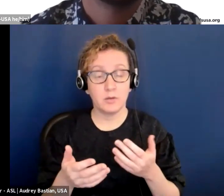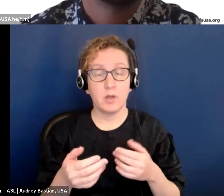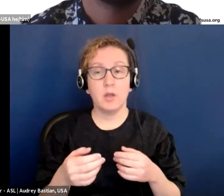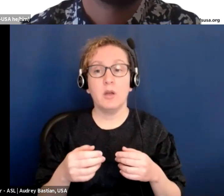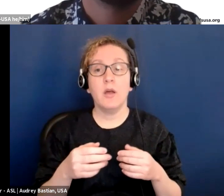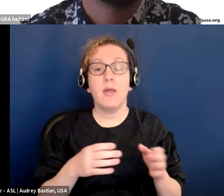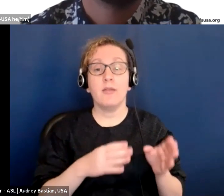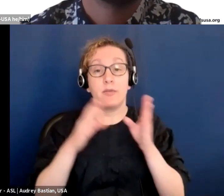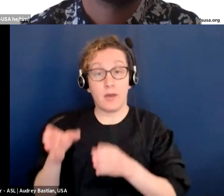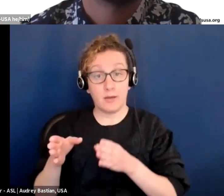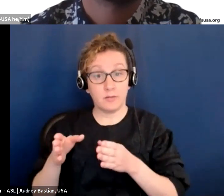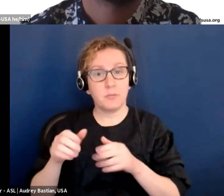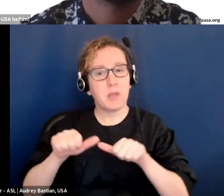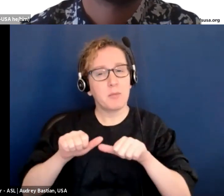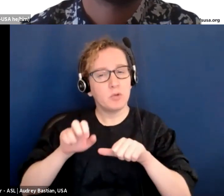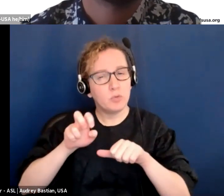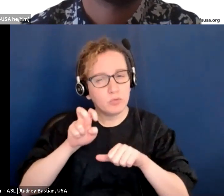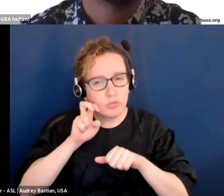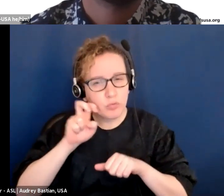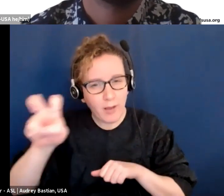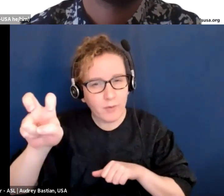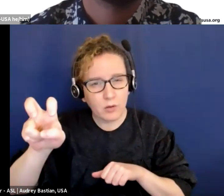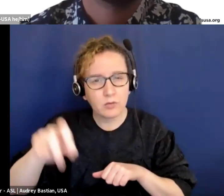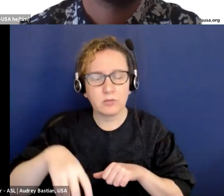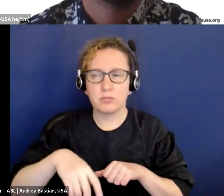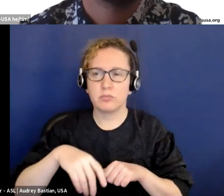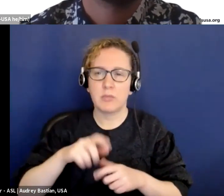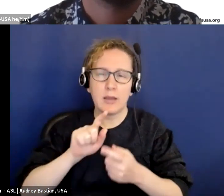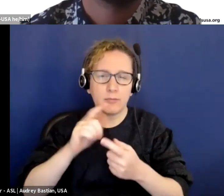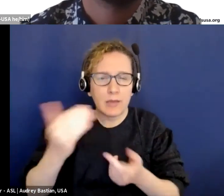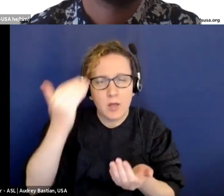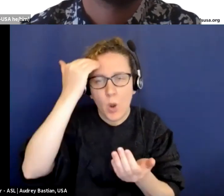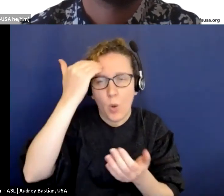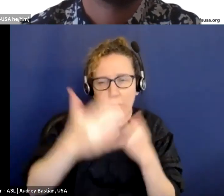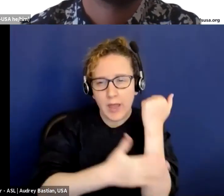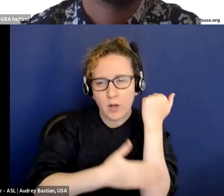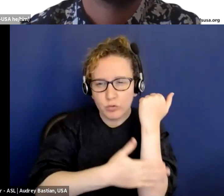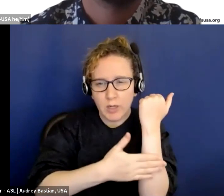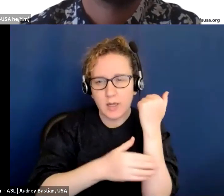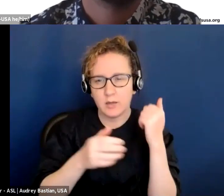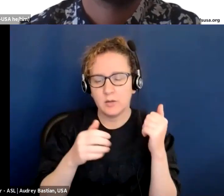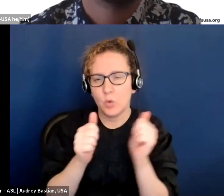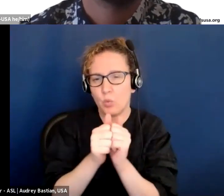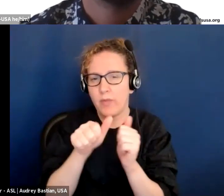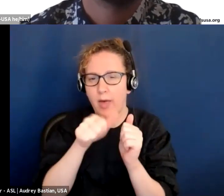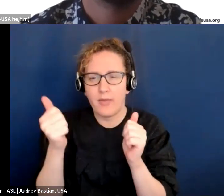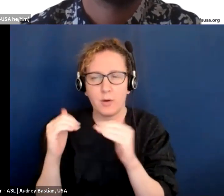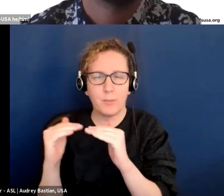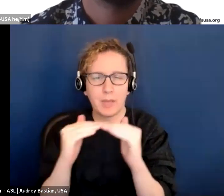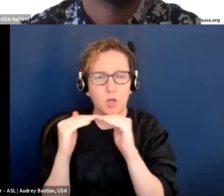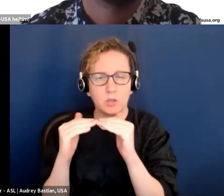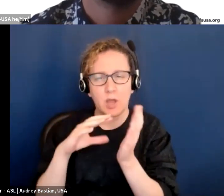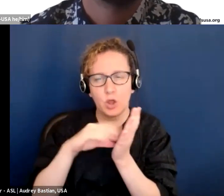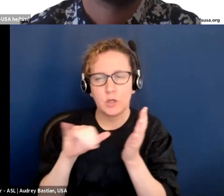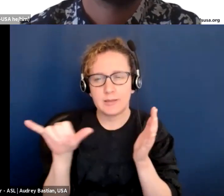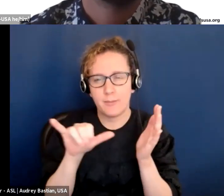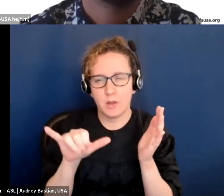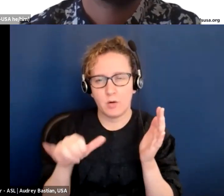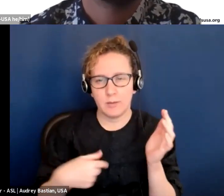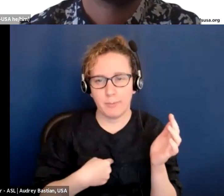to travel and get to know the country with other peers who learned similarly to me. That